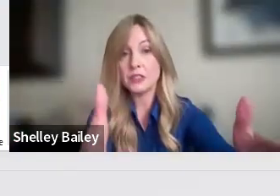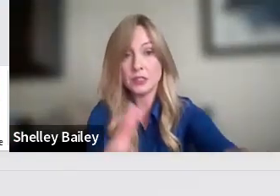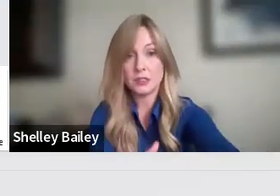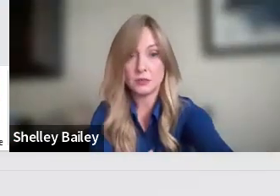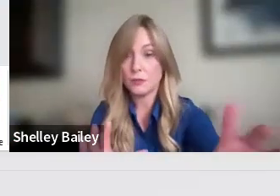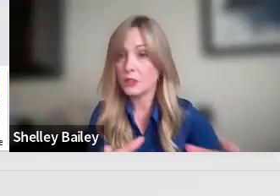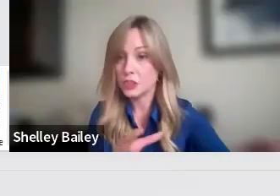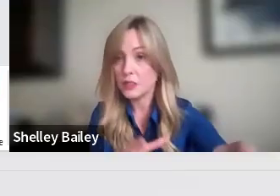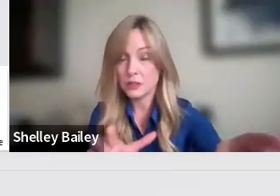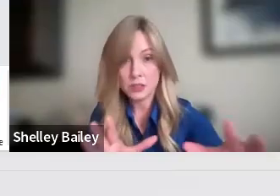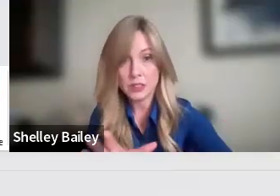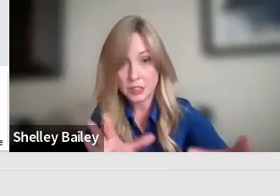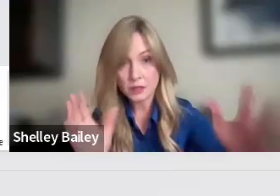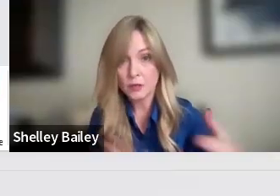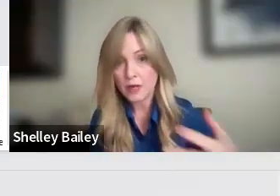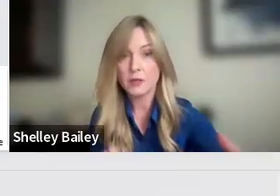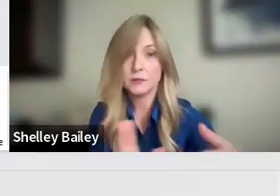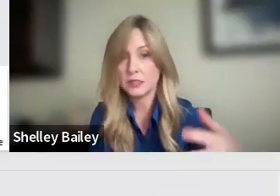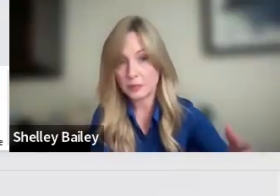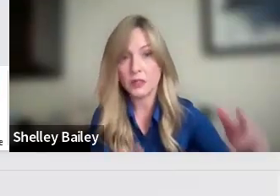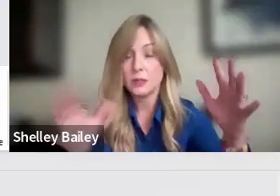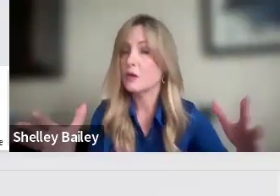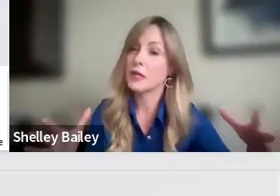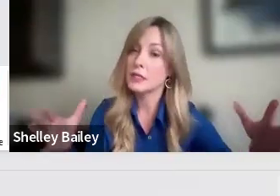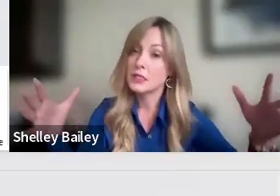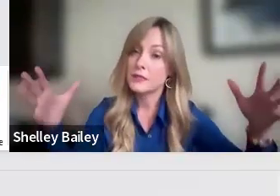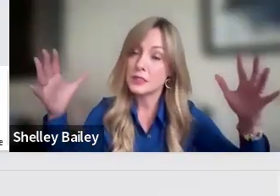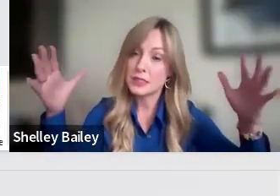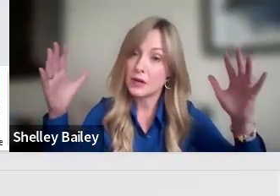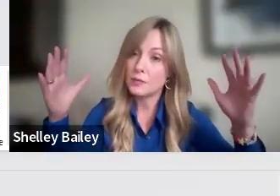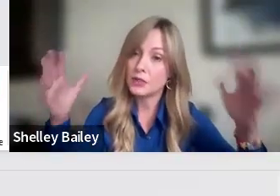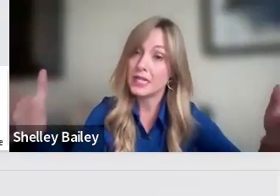the metrics that we're showing here on the screen here required step therapy all that this is how